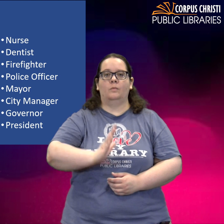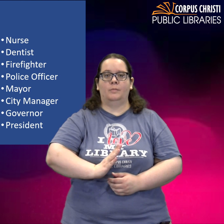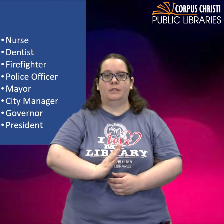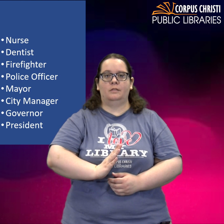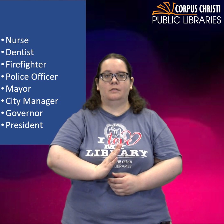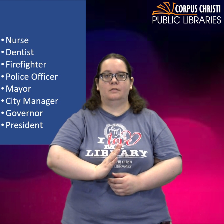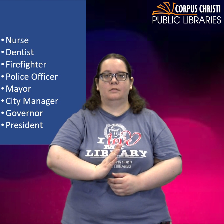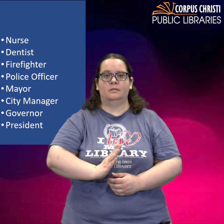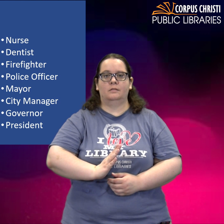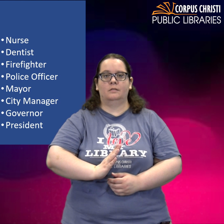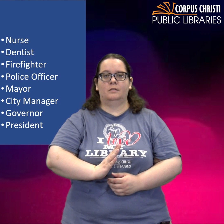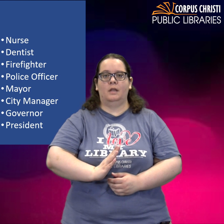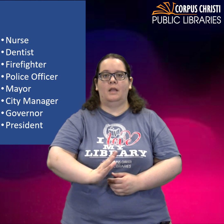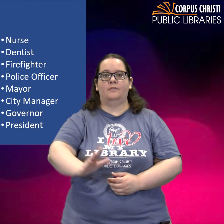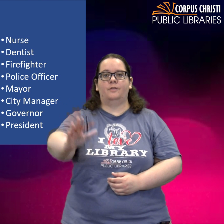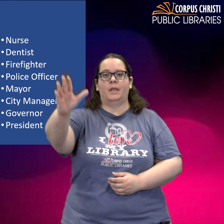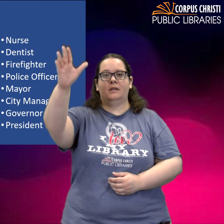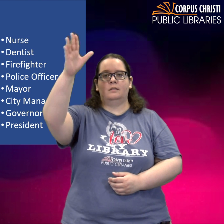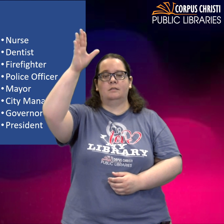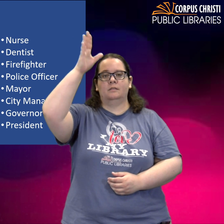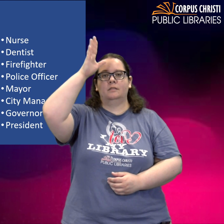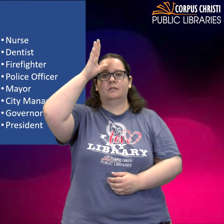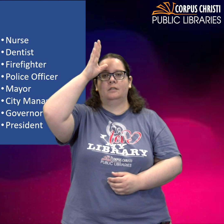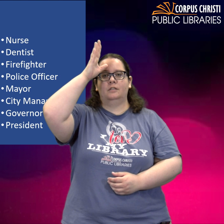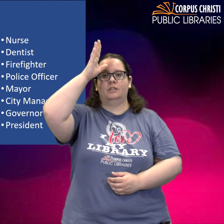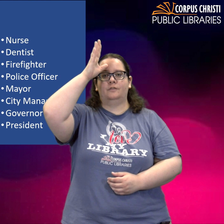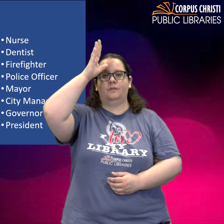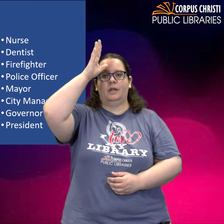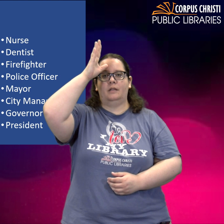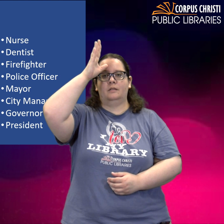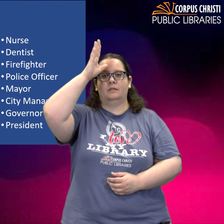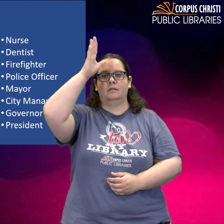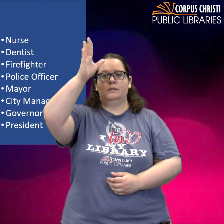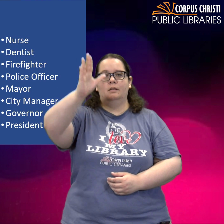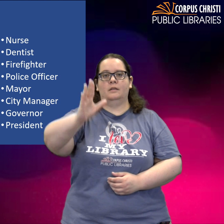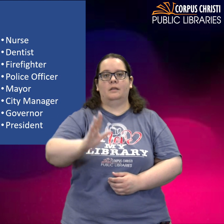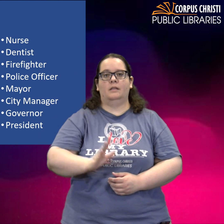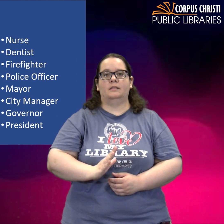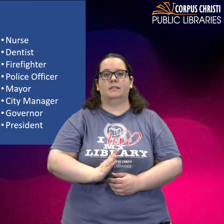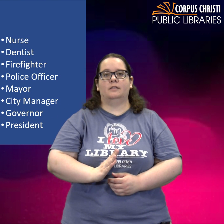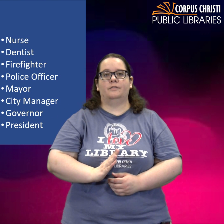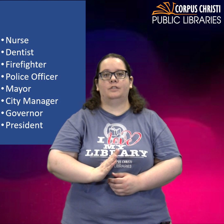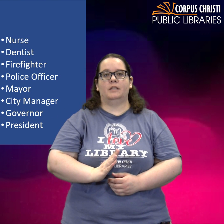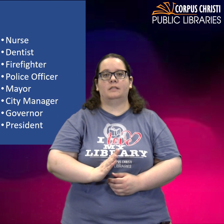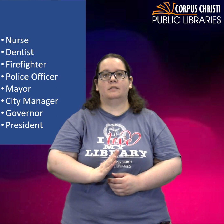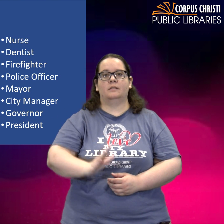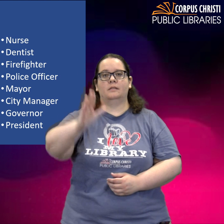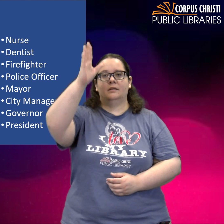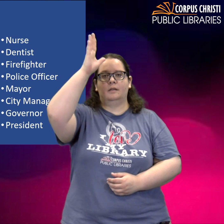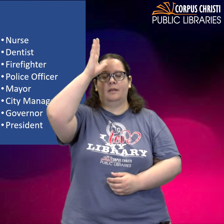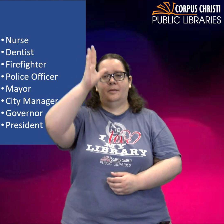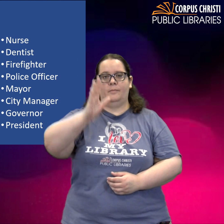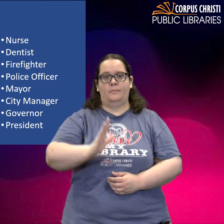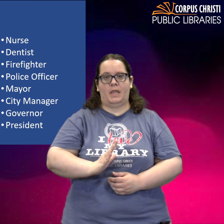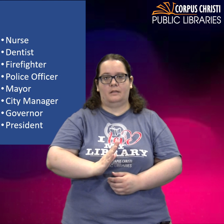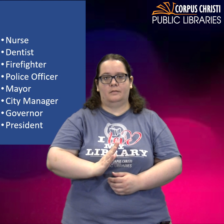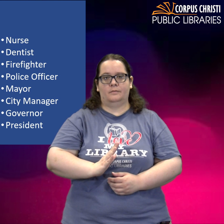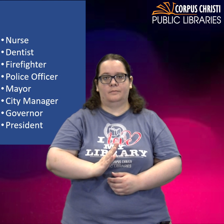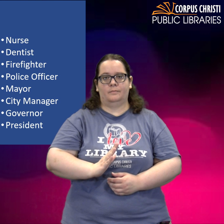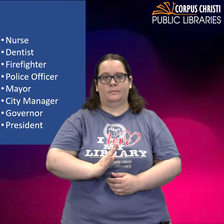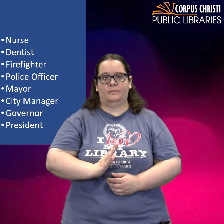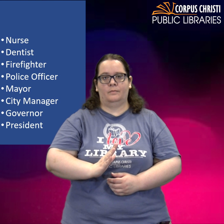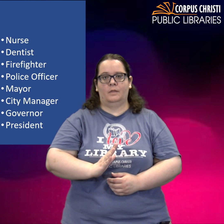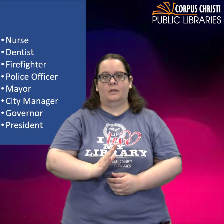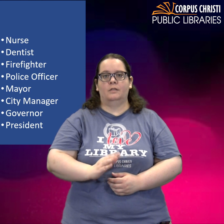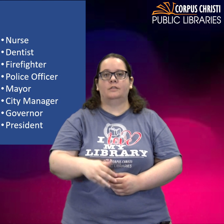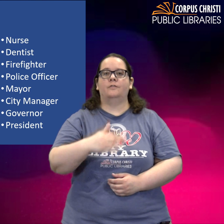Woman. And then for man, touch your forehead and then the center of your chest. Man. So,